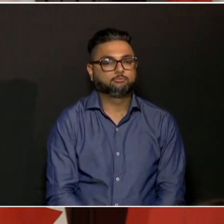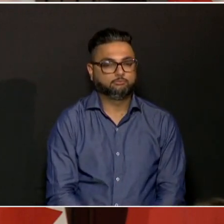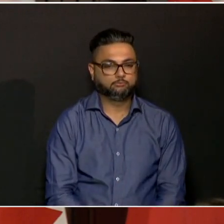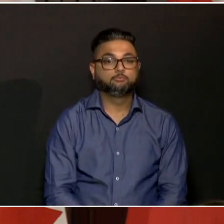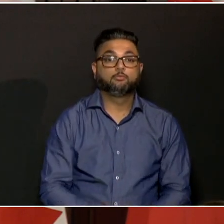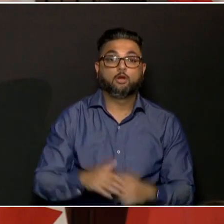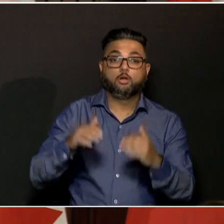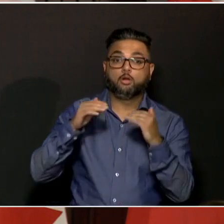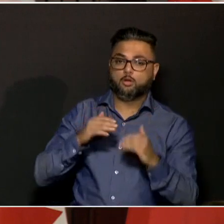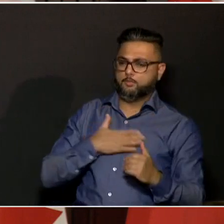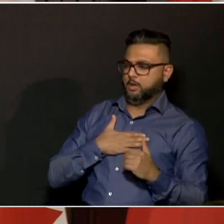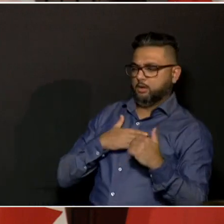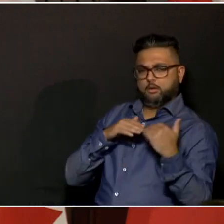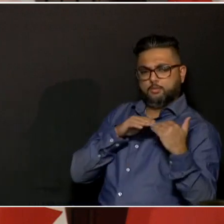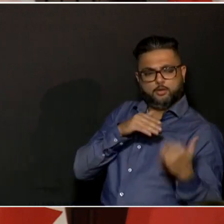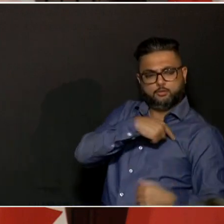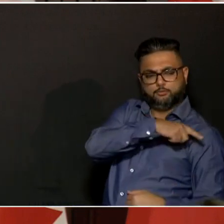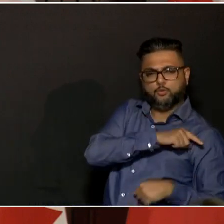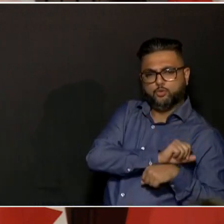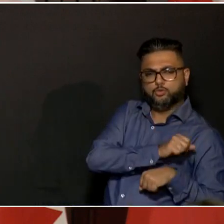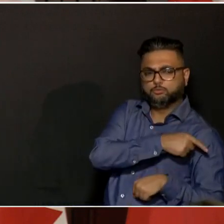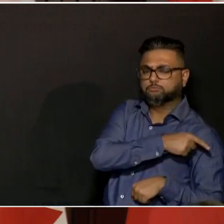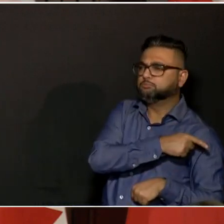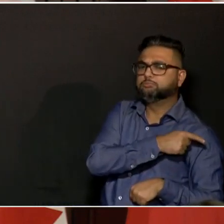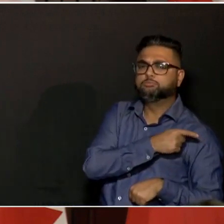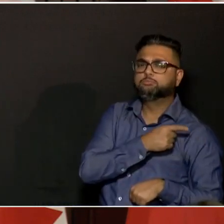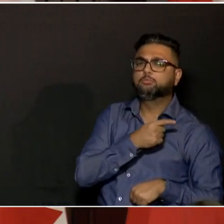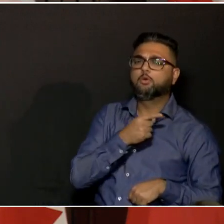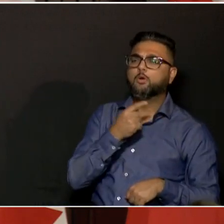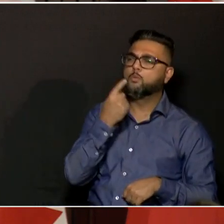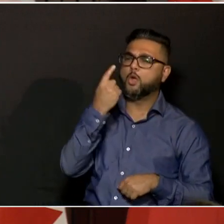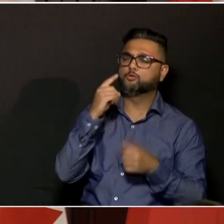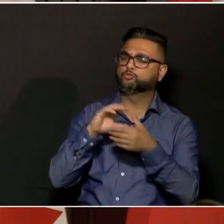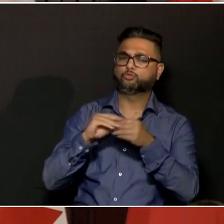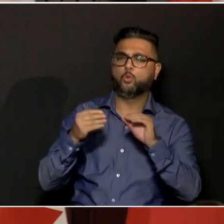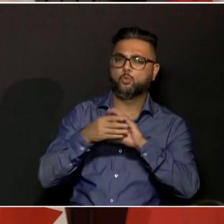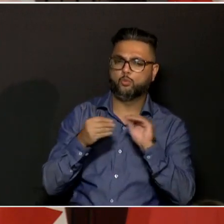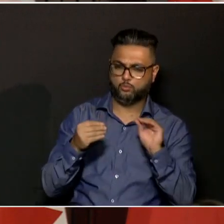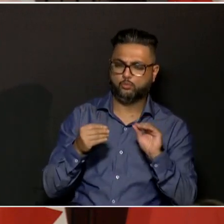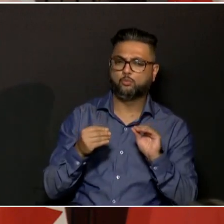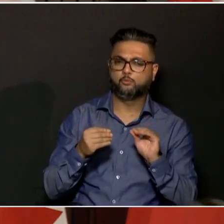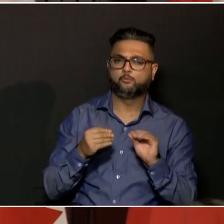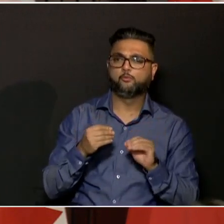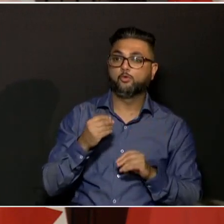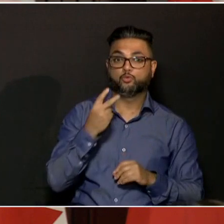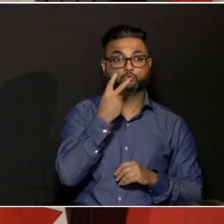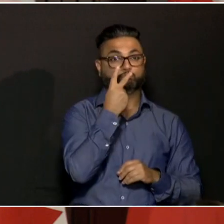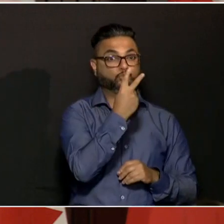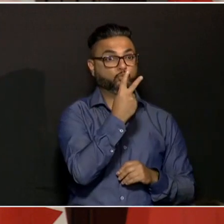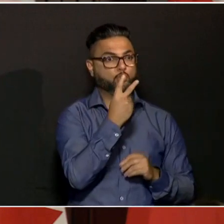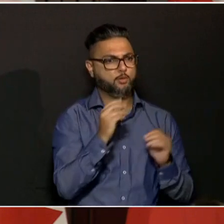I am going to switch gears and my colleague is working on a story